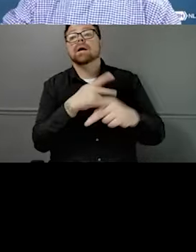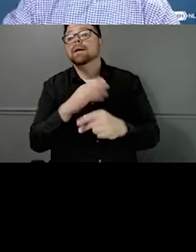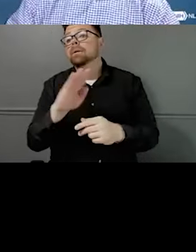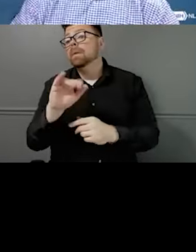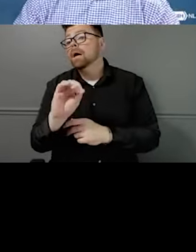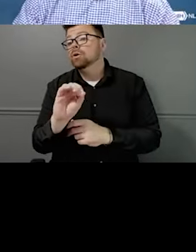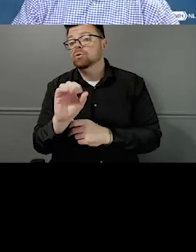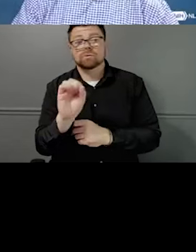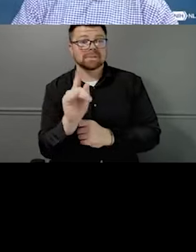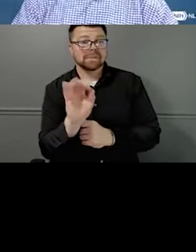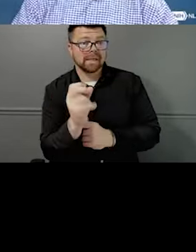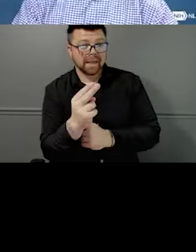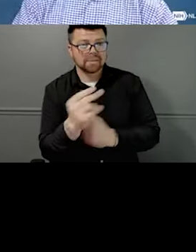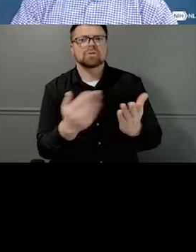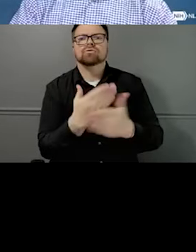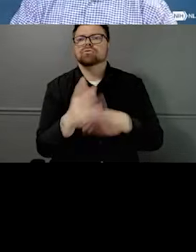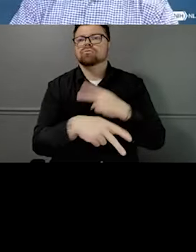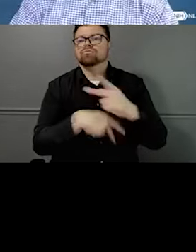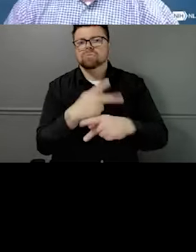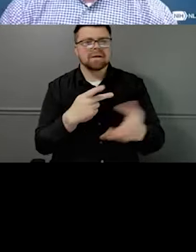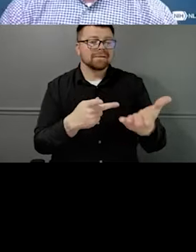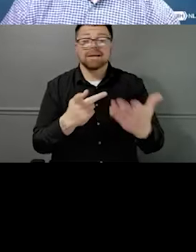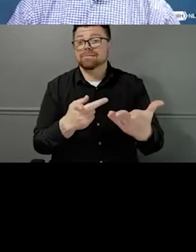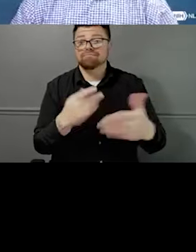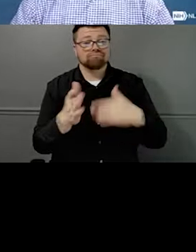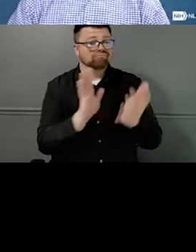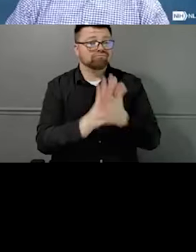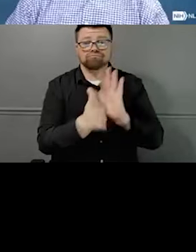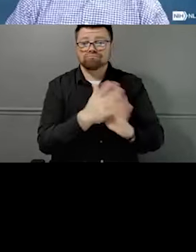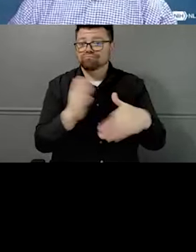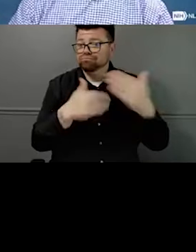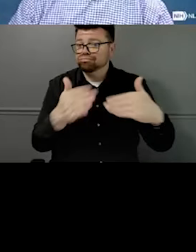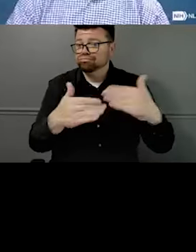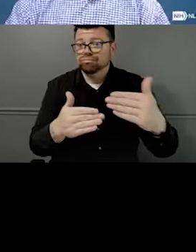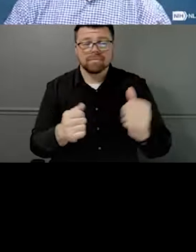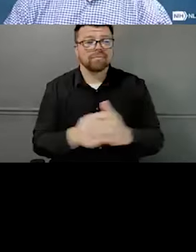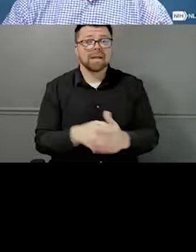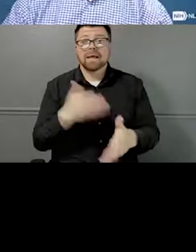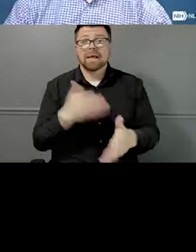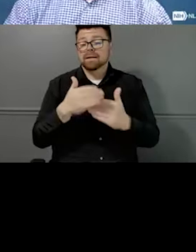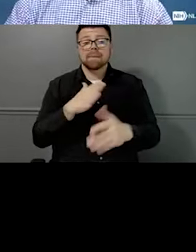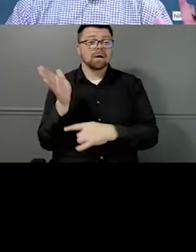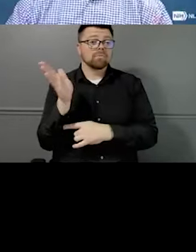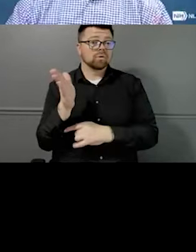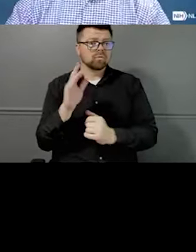and you're off to the races. We'll also look towards the end of my talk about delegates and how they can